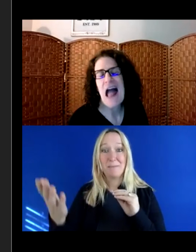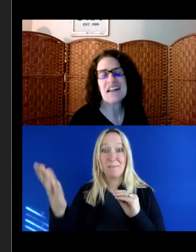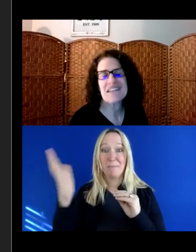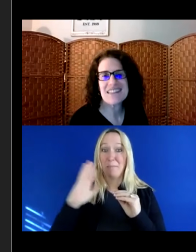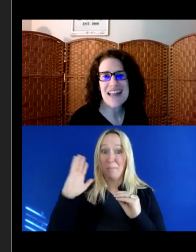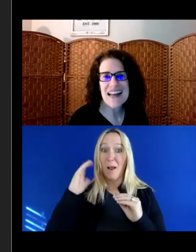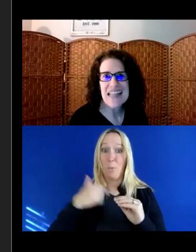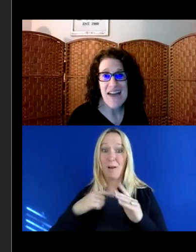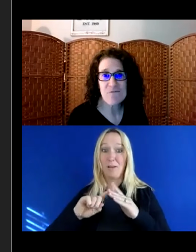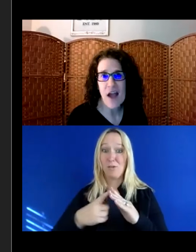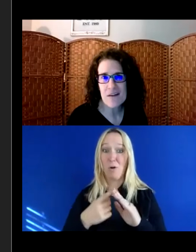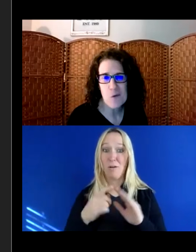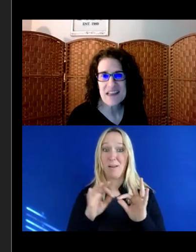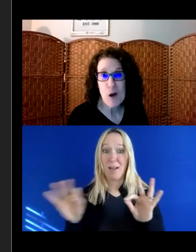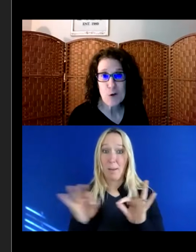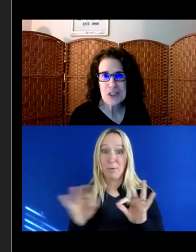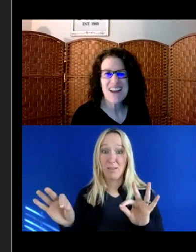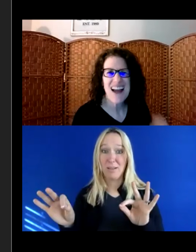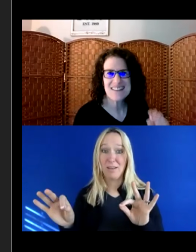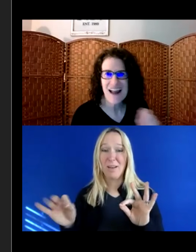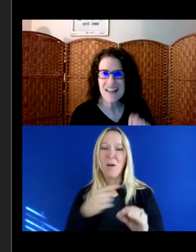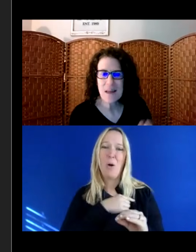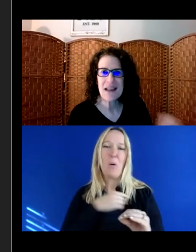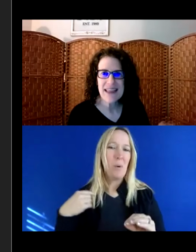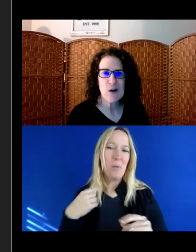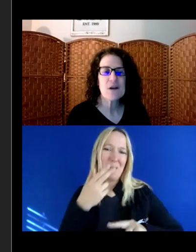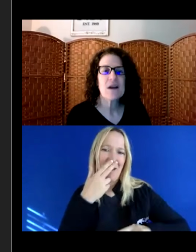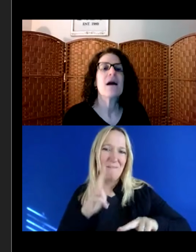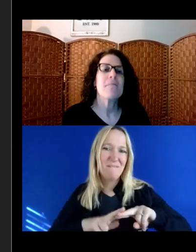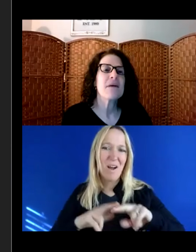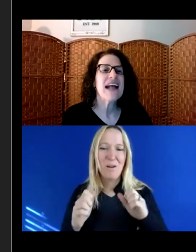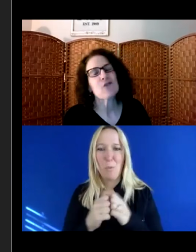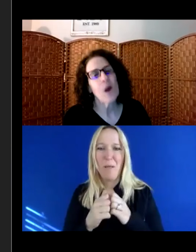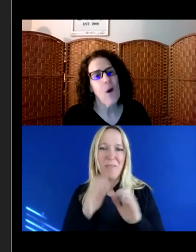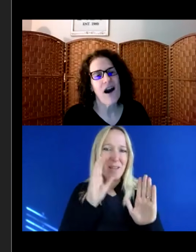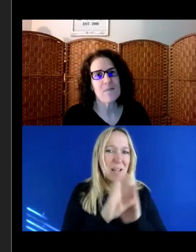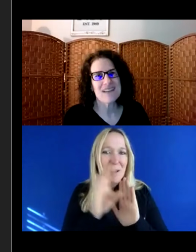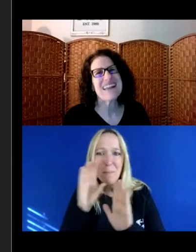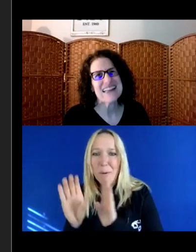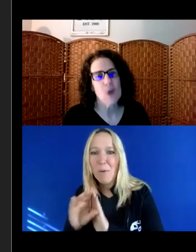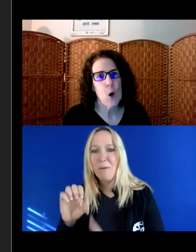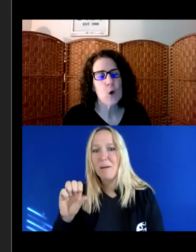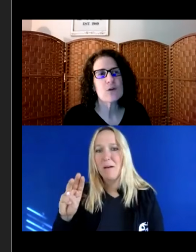I decided to have fun with emojis, and snuck them in there, but after a while it gets old.